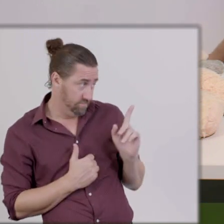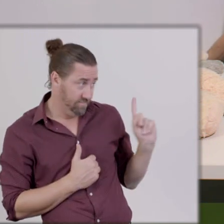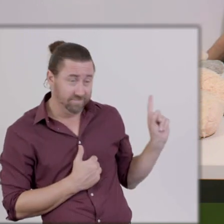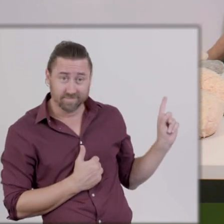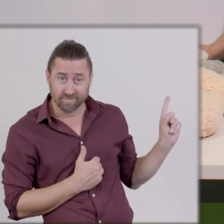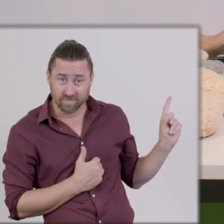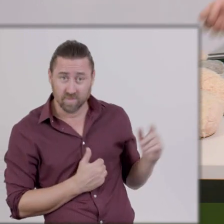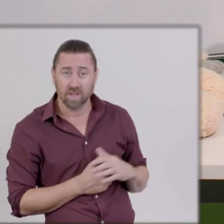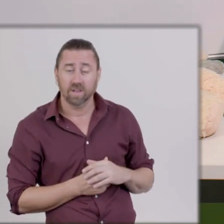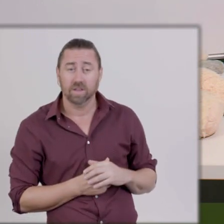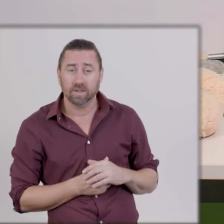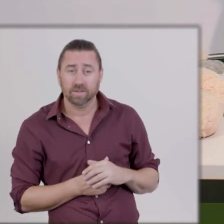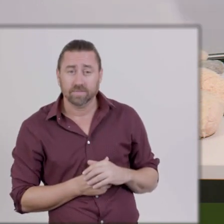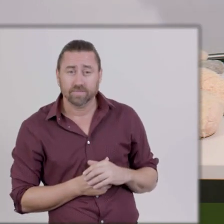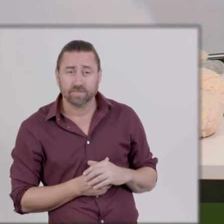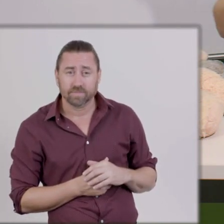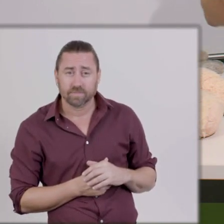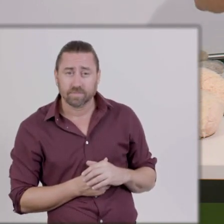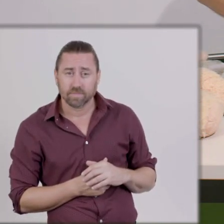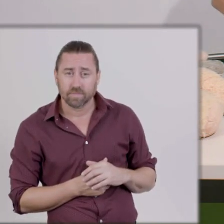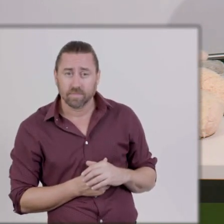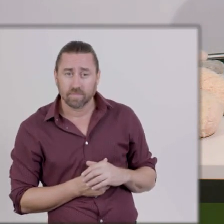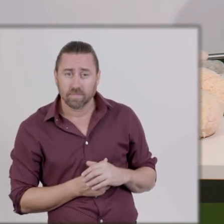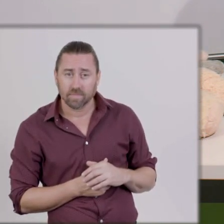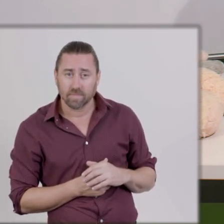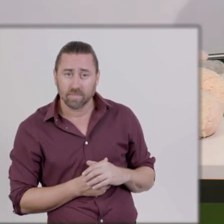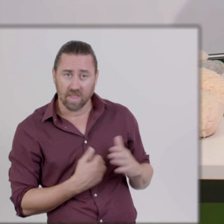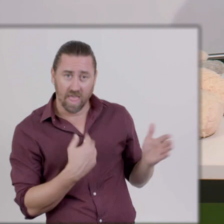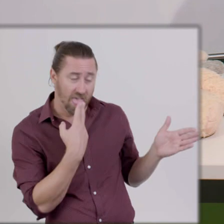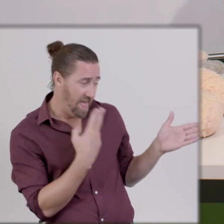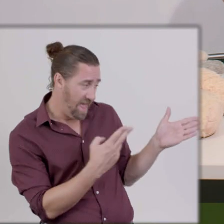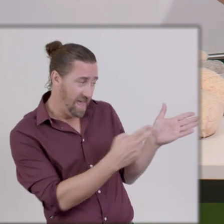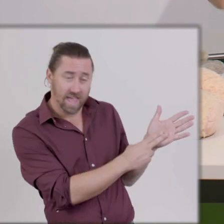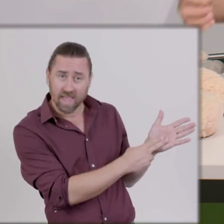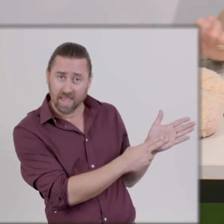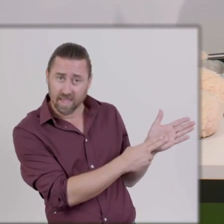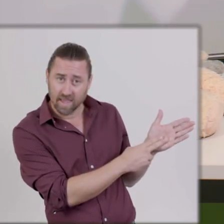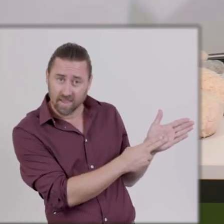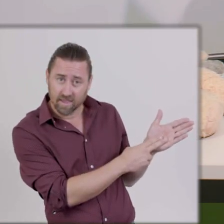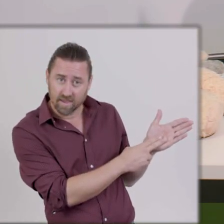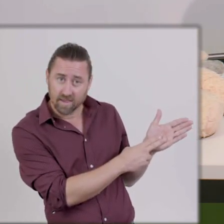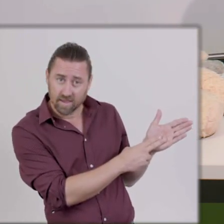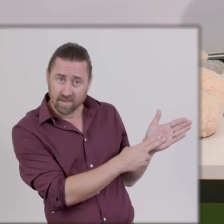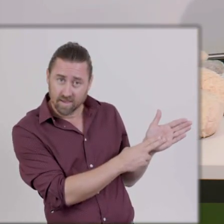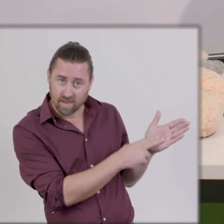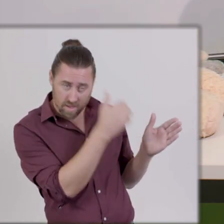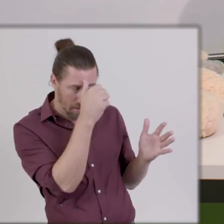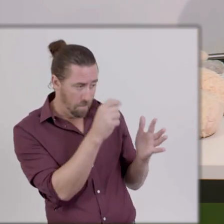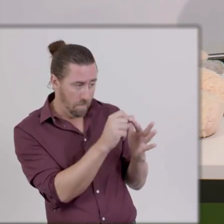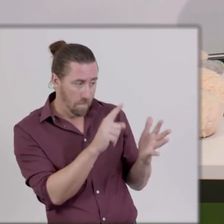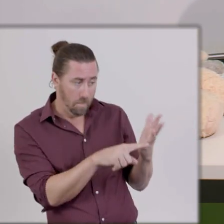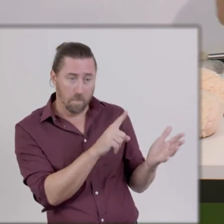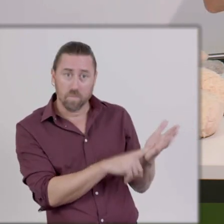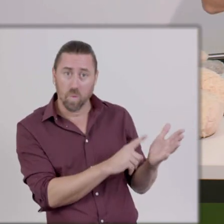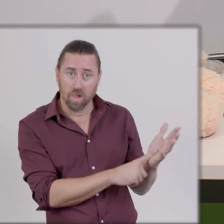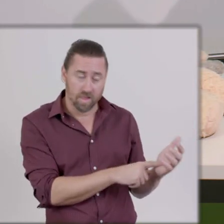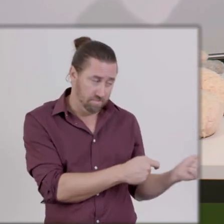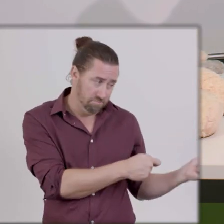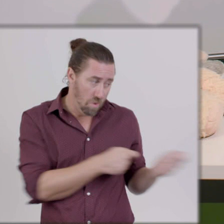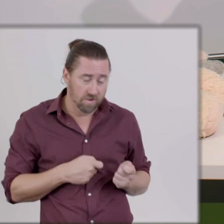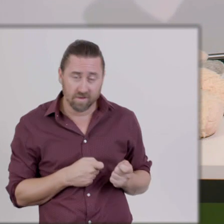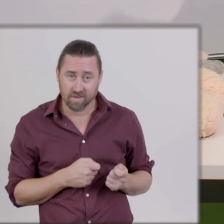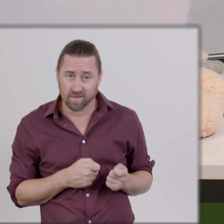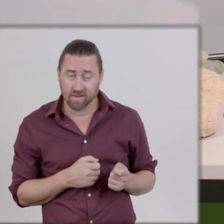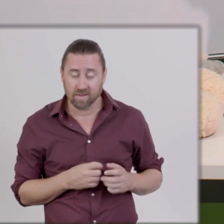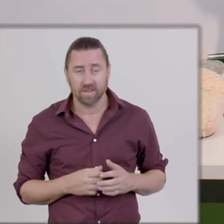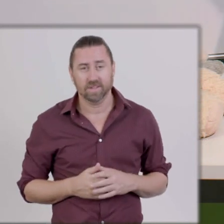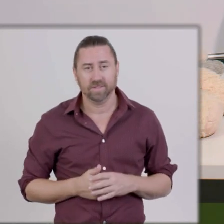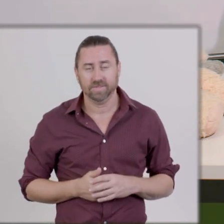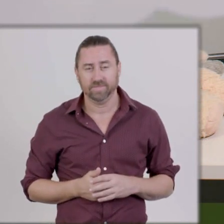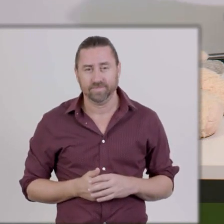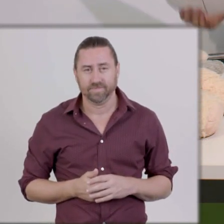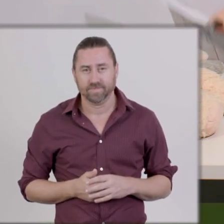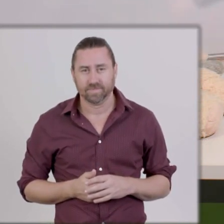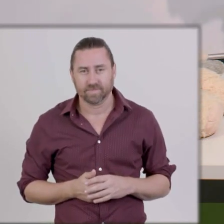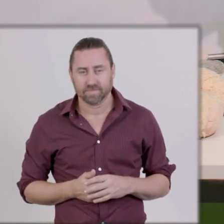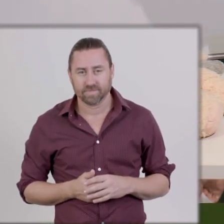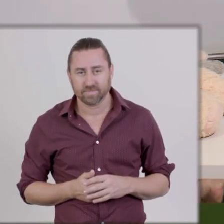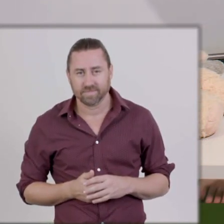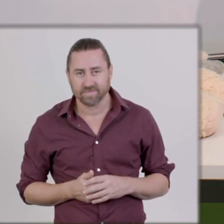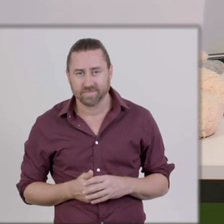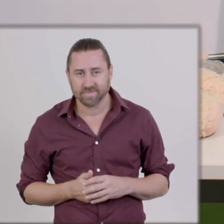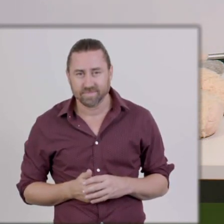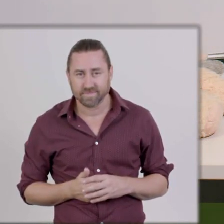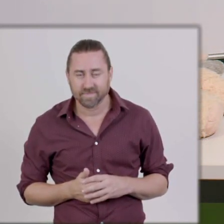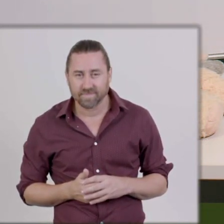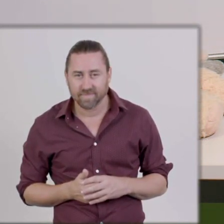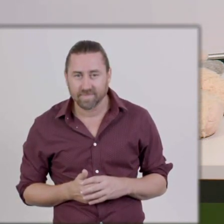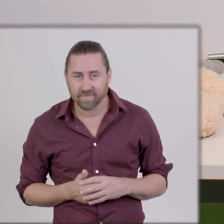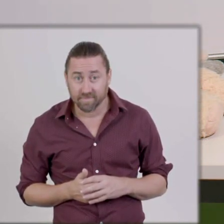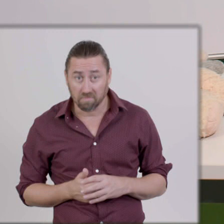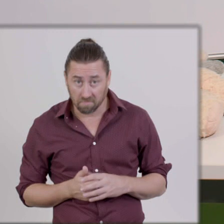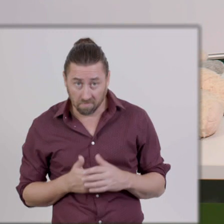I'm going to put the arrow there, to show which way the pull went.